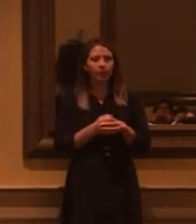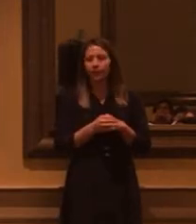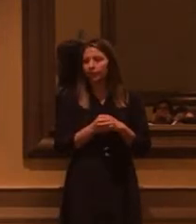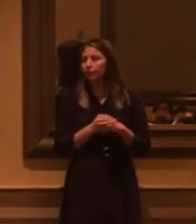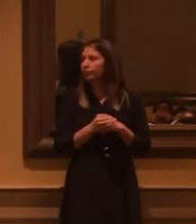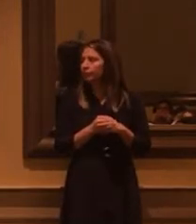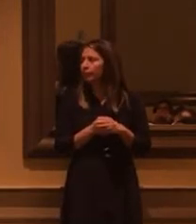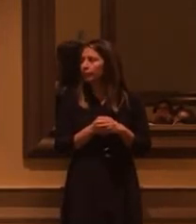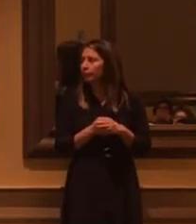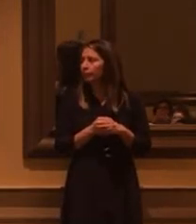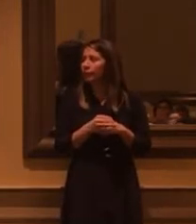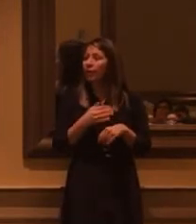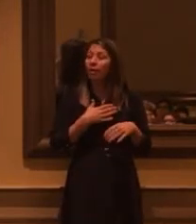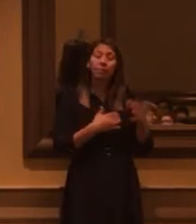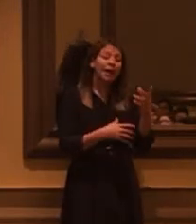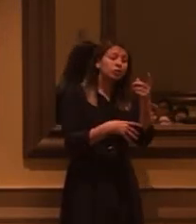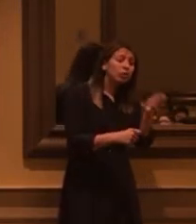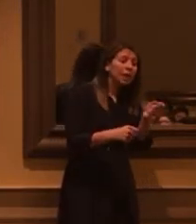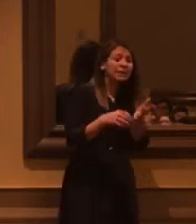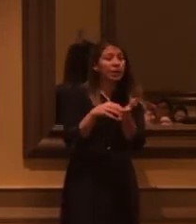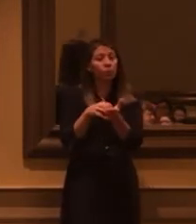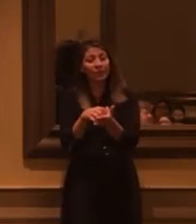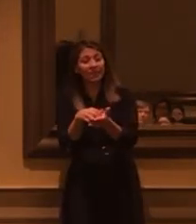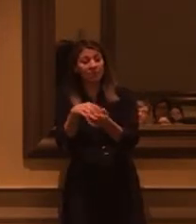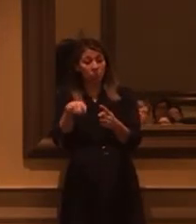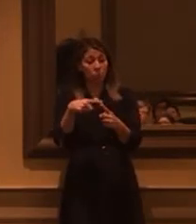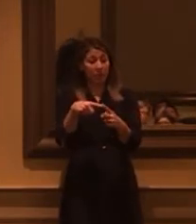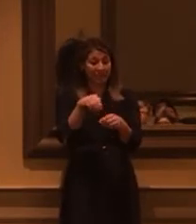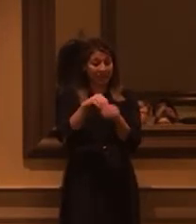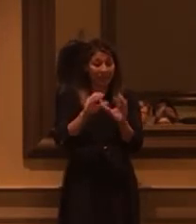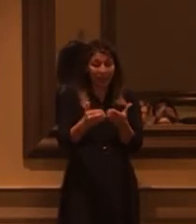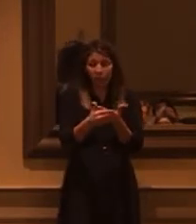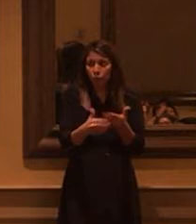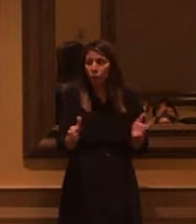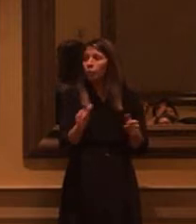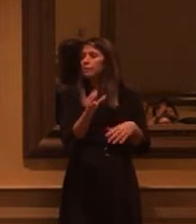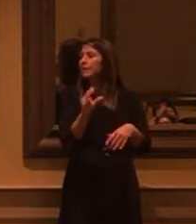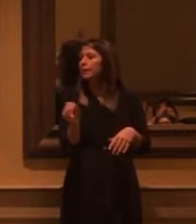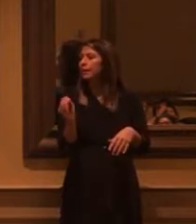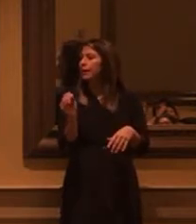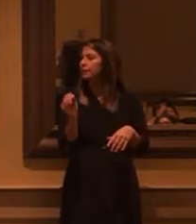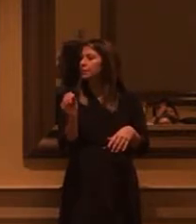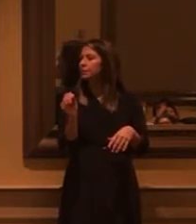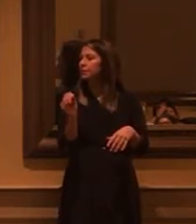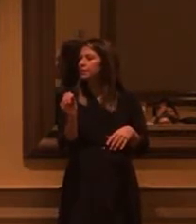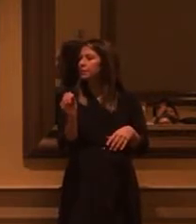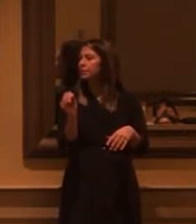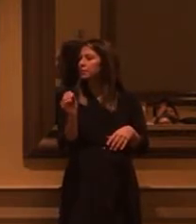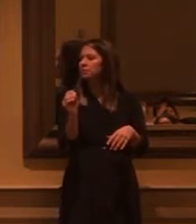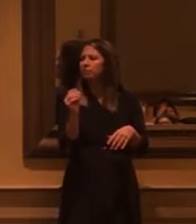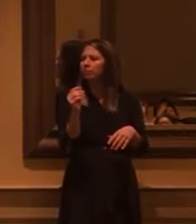My strengths and weaknesses in the classroom and what so ever.